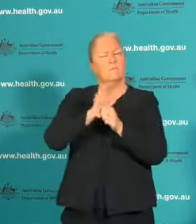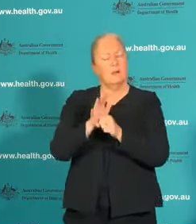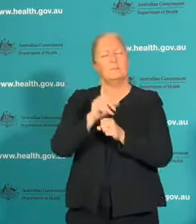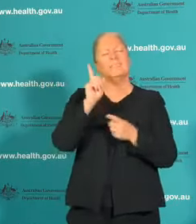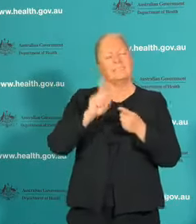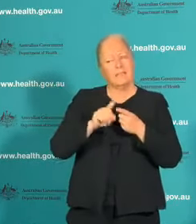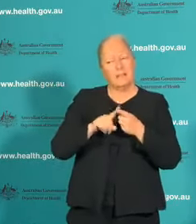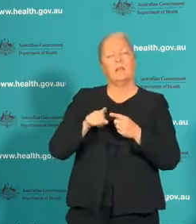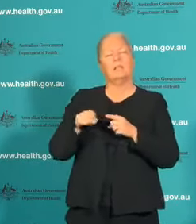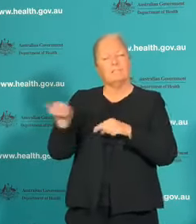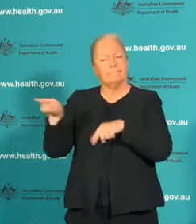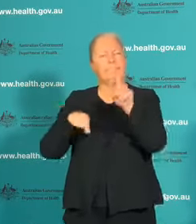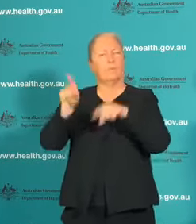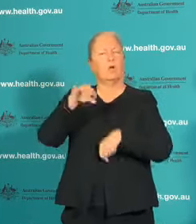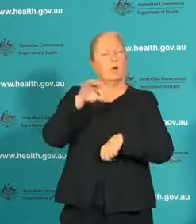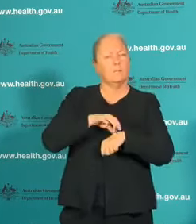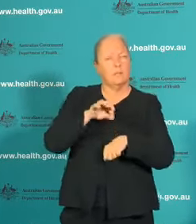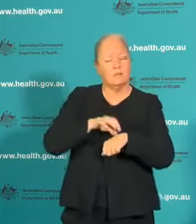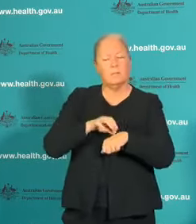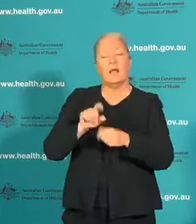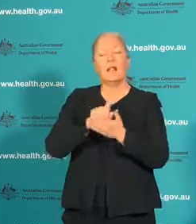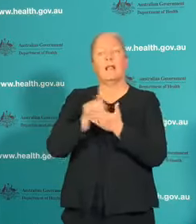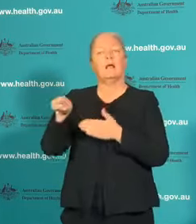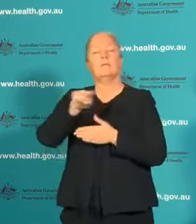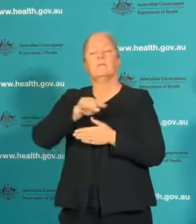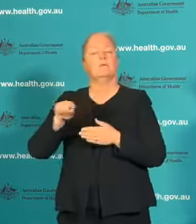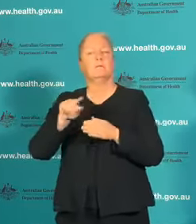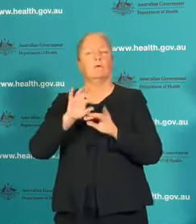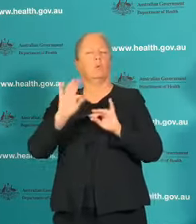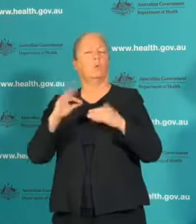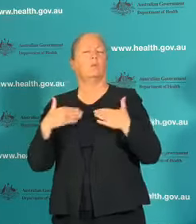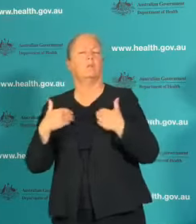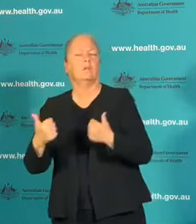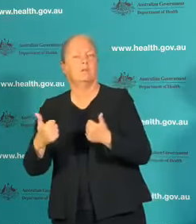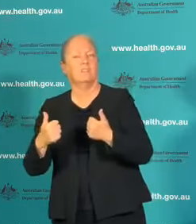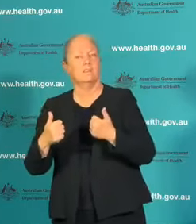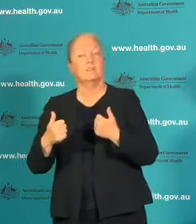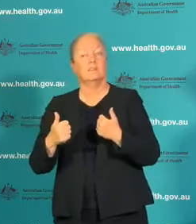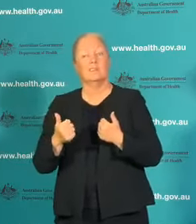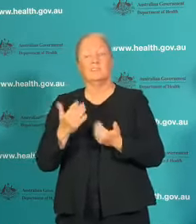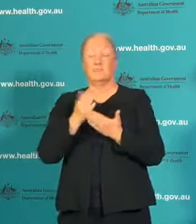people becoming gravely unwell and sadly some of those people will die.